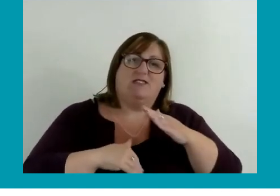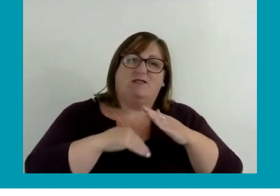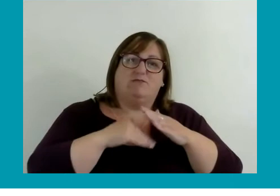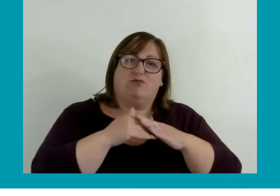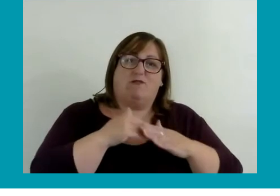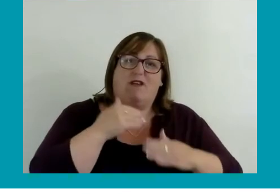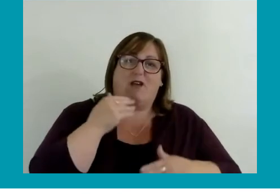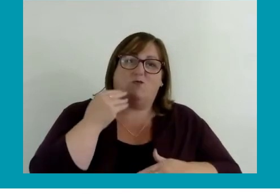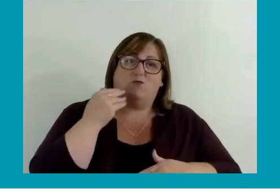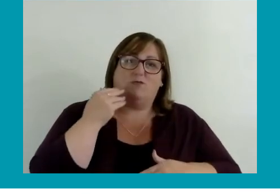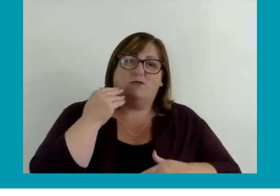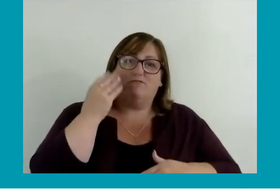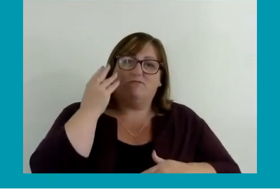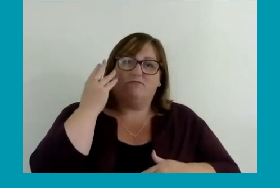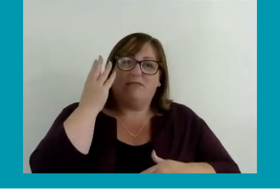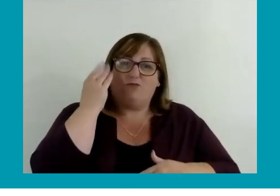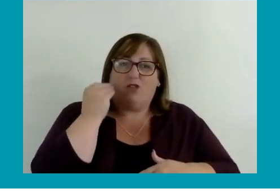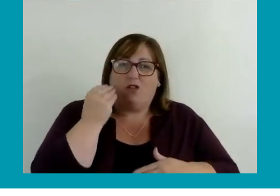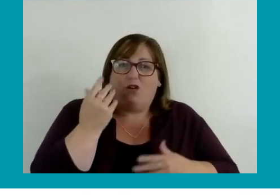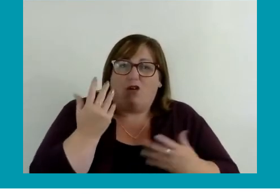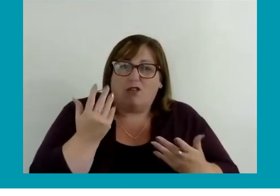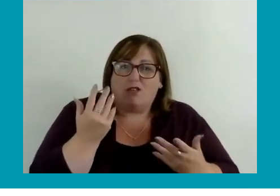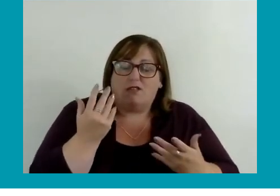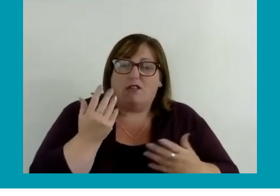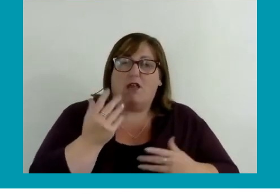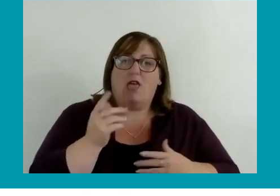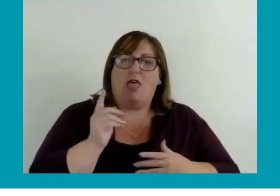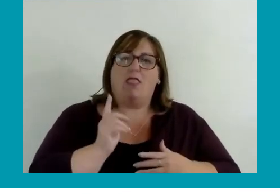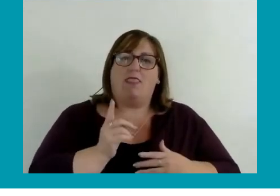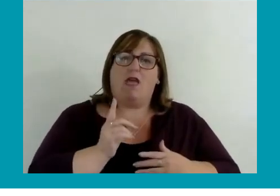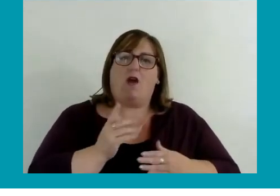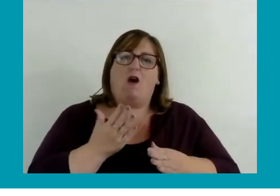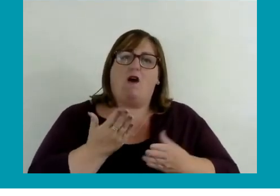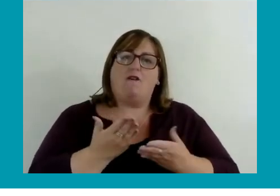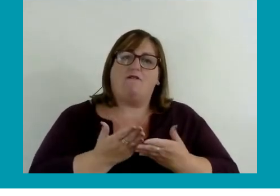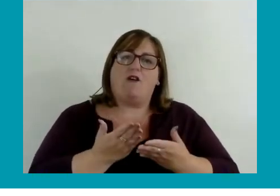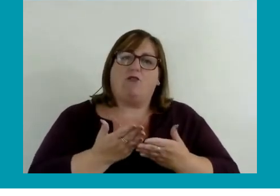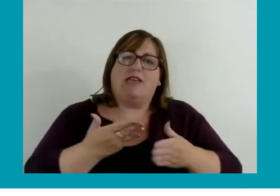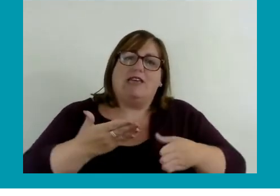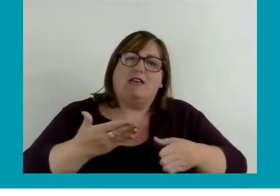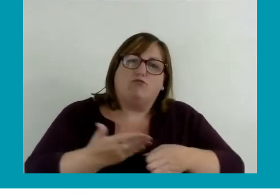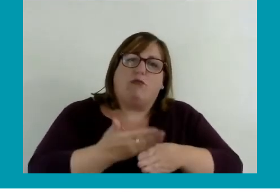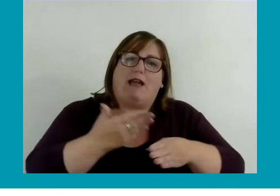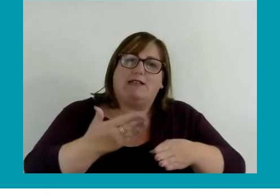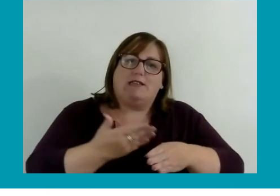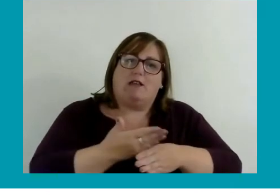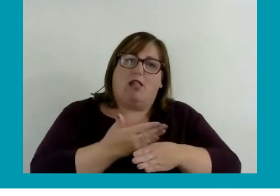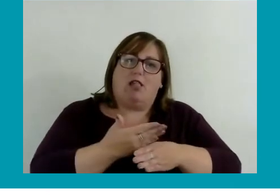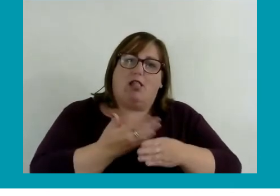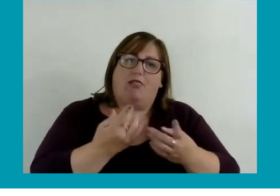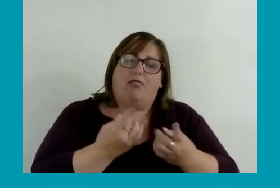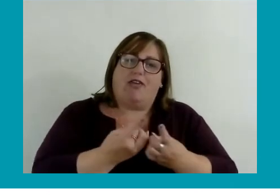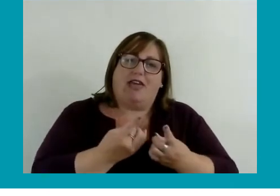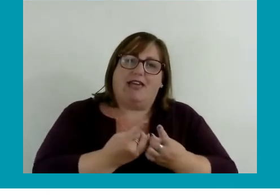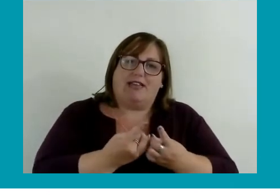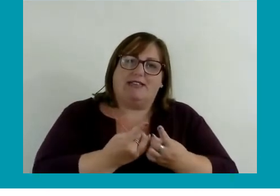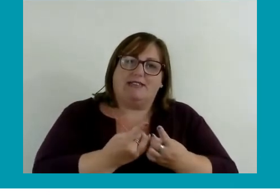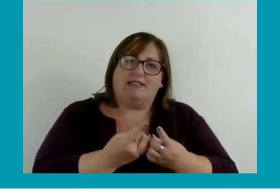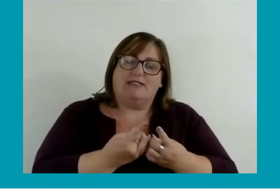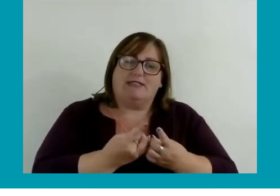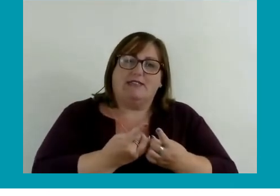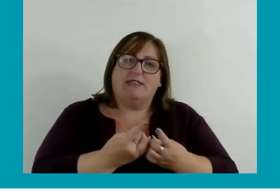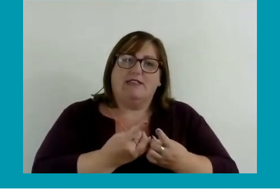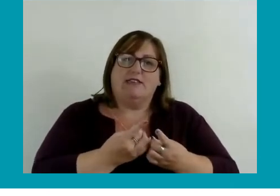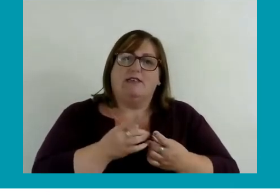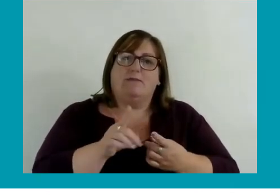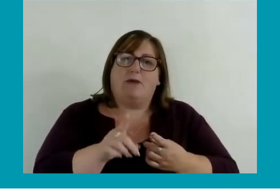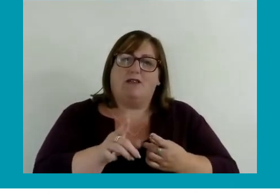difficulties they're very practical but what you don't necessarily get is the one-to-one support